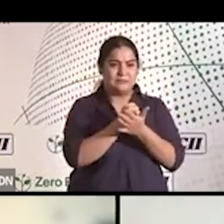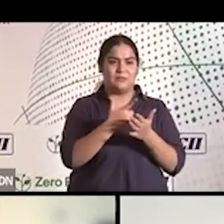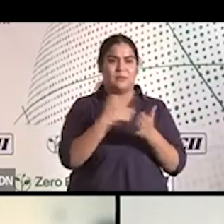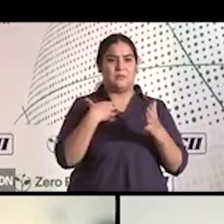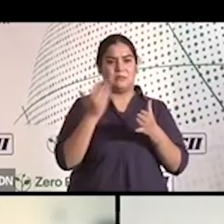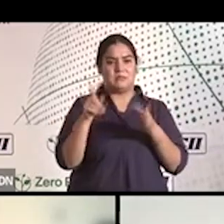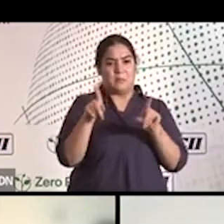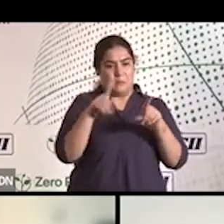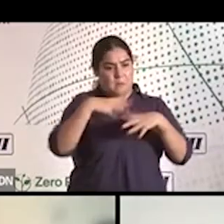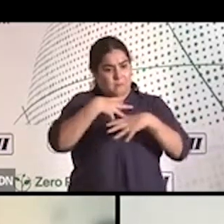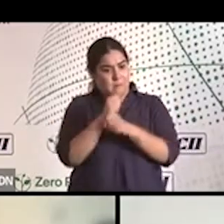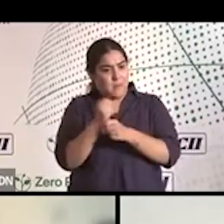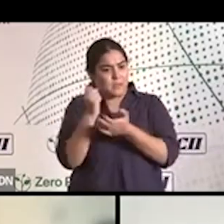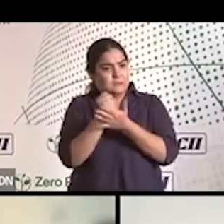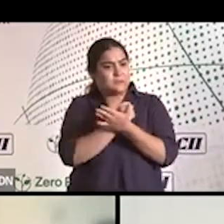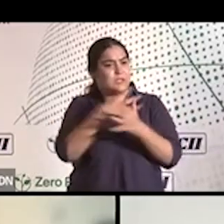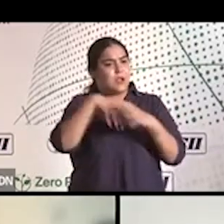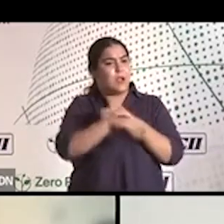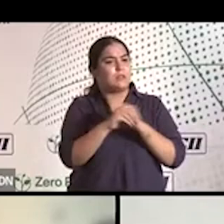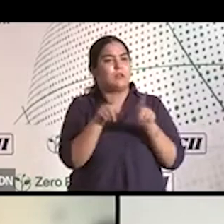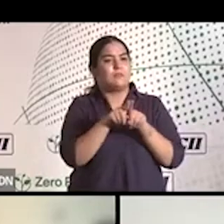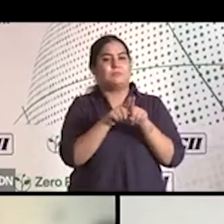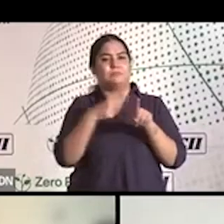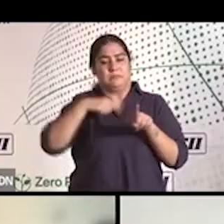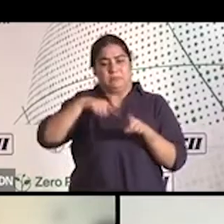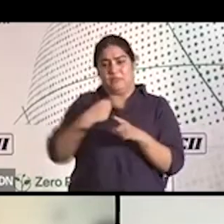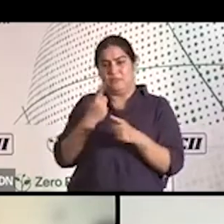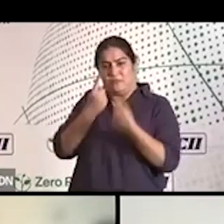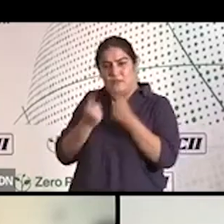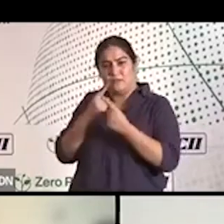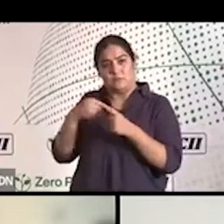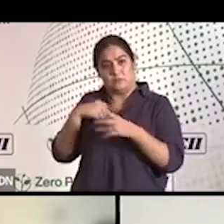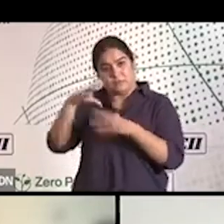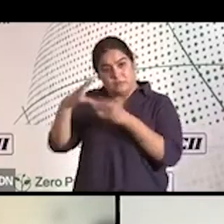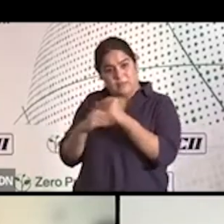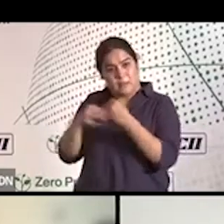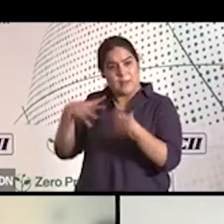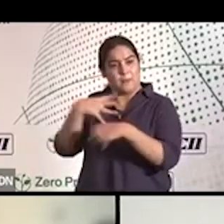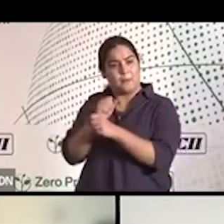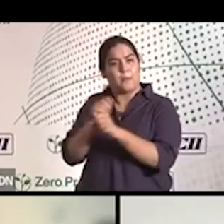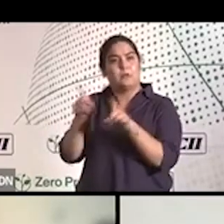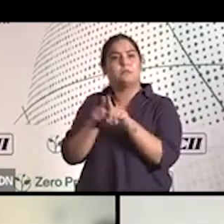in automotive domain that we have created, and we are in a formal state